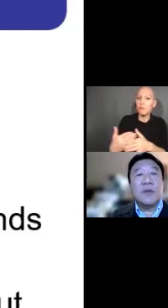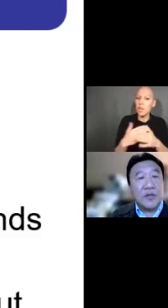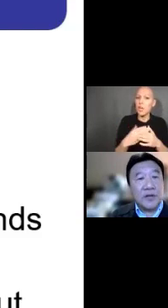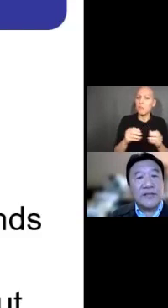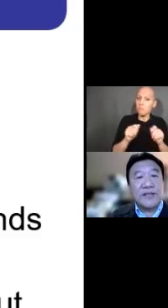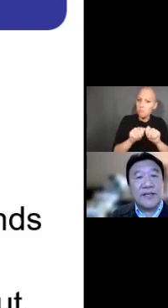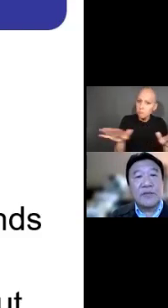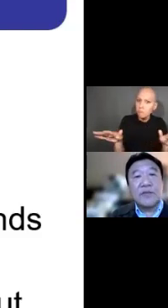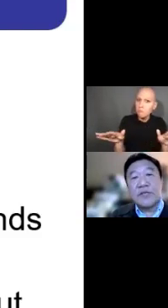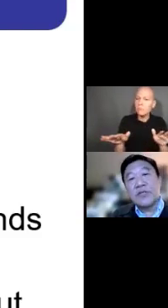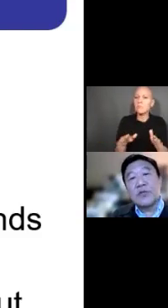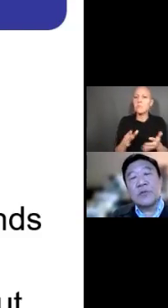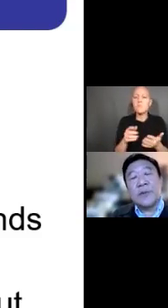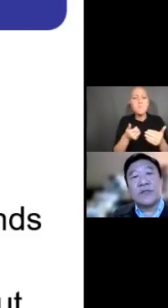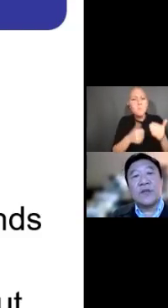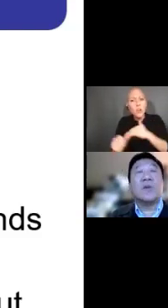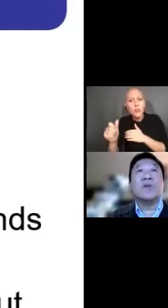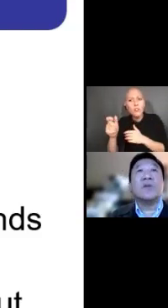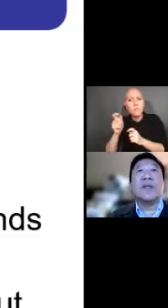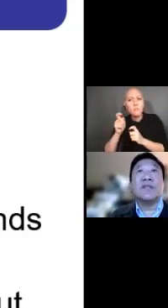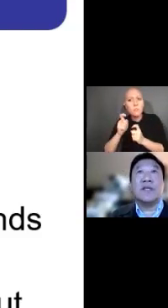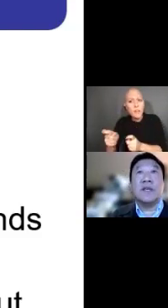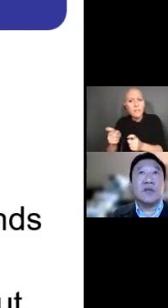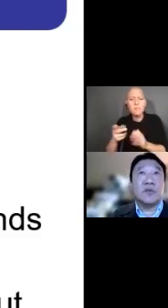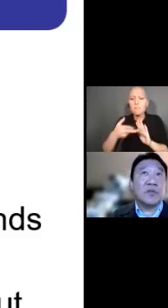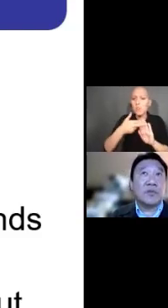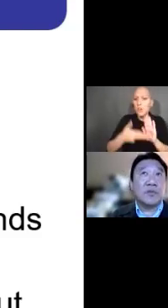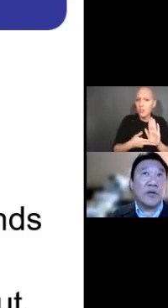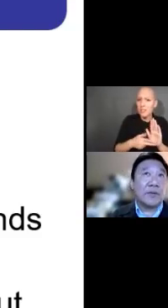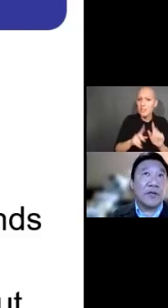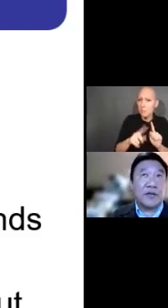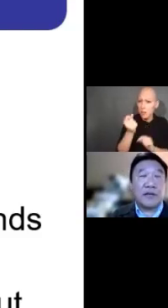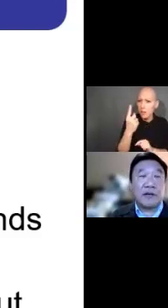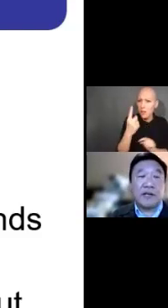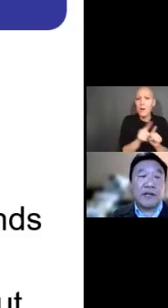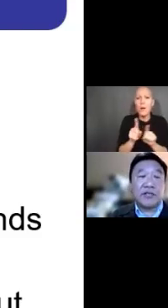but honestly, the Research Tools Policy also applies to the Intramural Program here at the NIH.